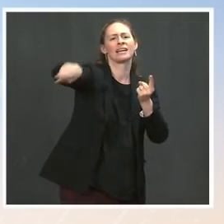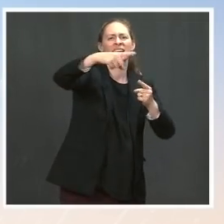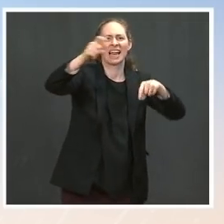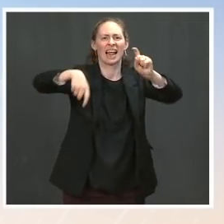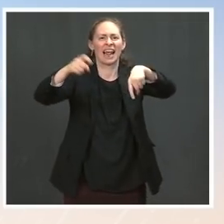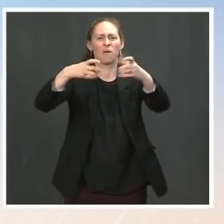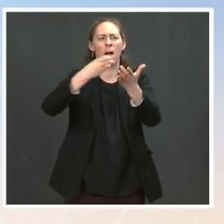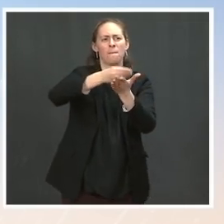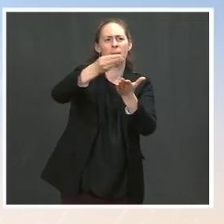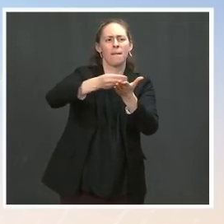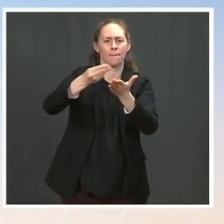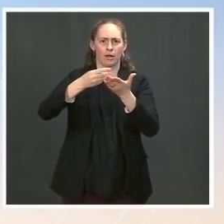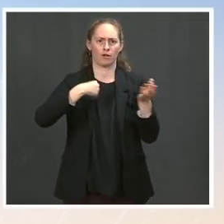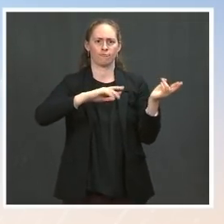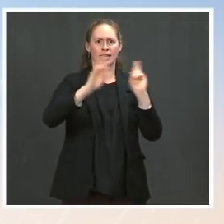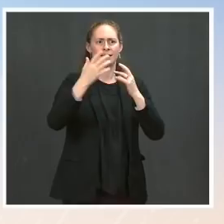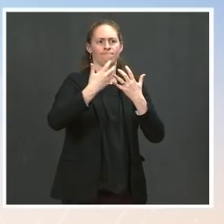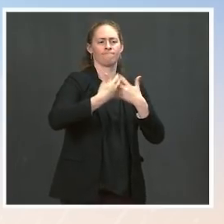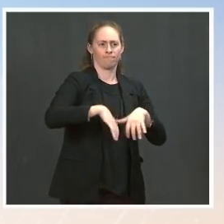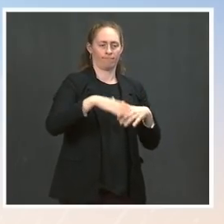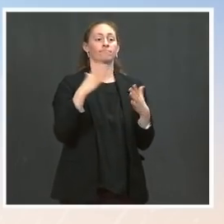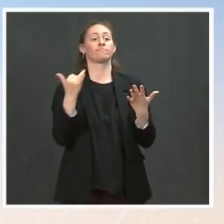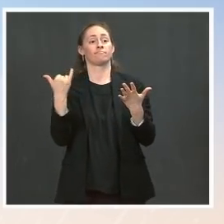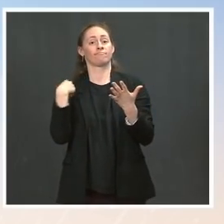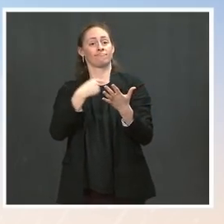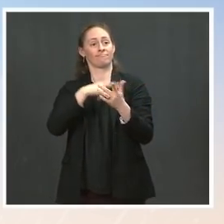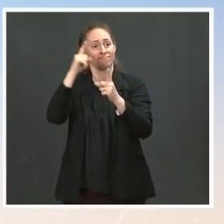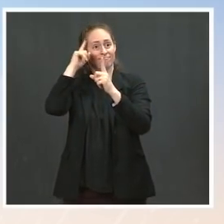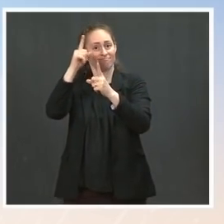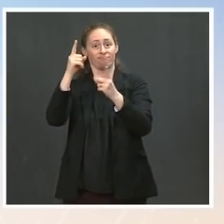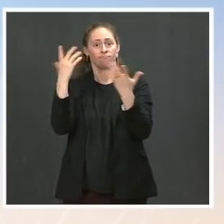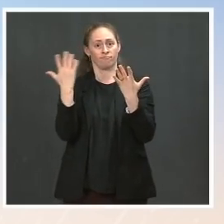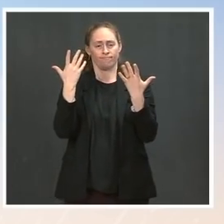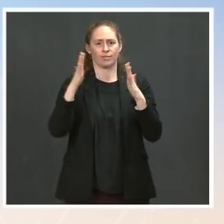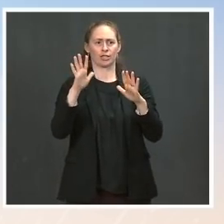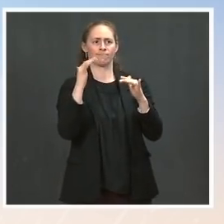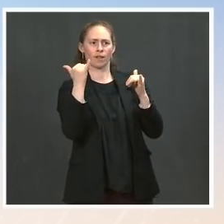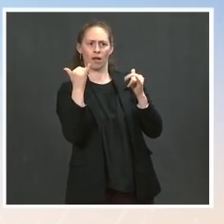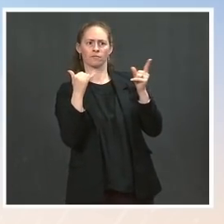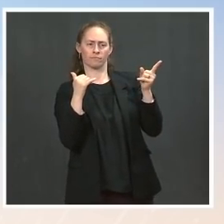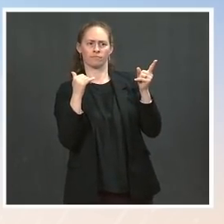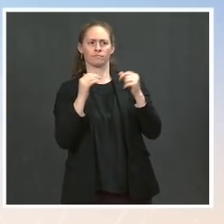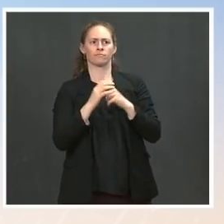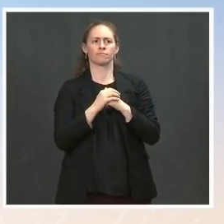or, I should say, it was announced by USTR and others, by SK Innovation and LG is a positive step